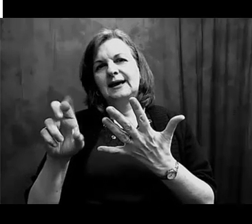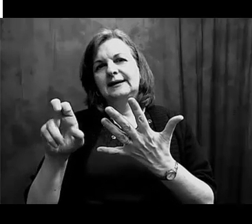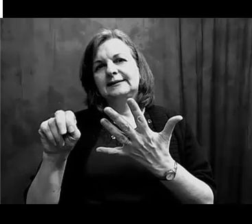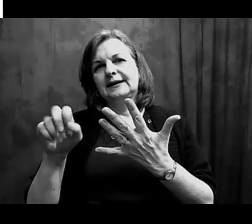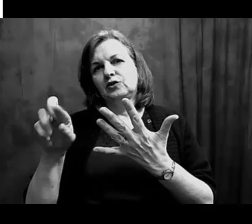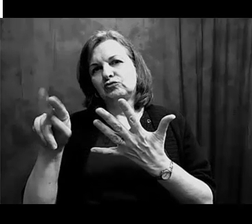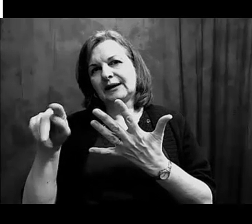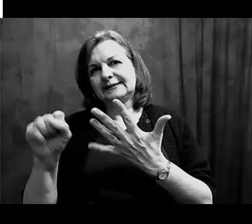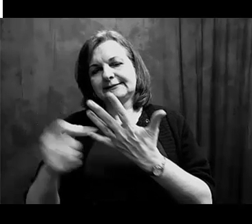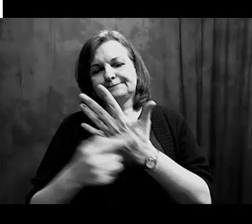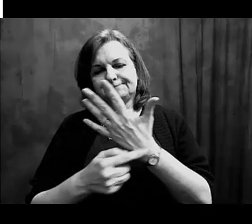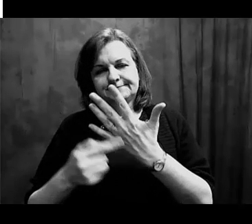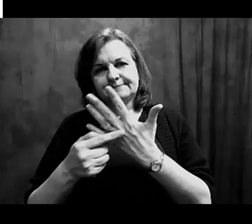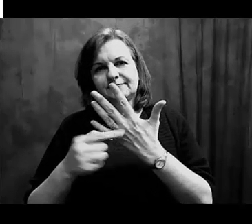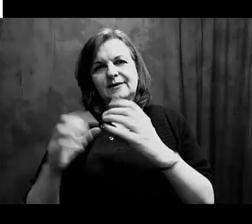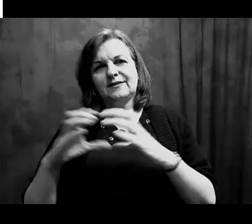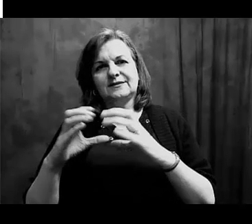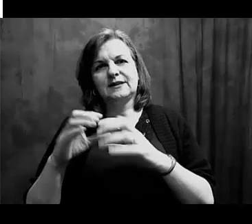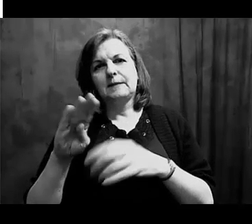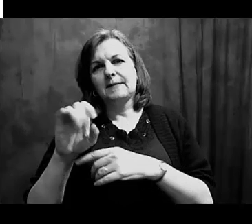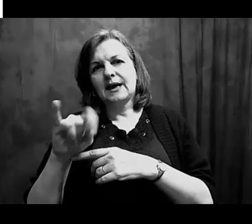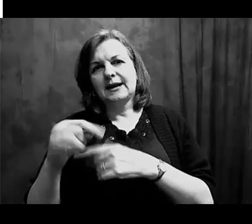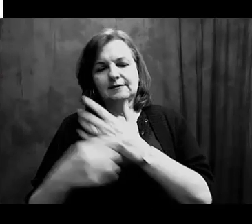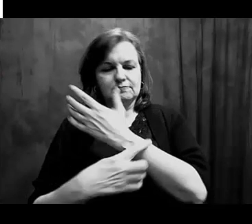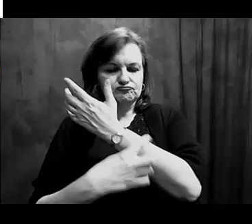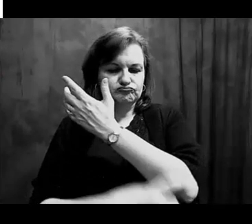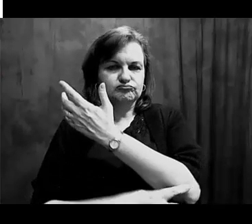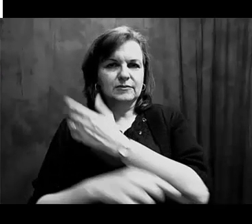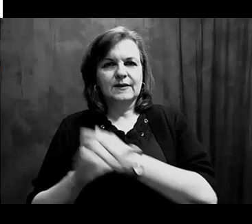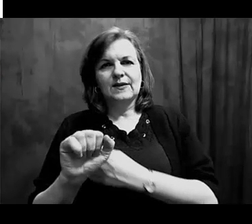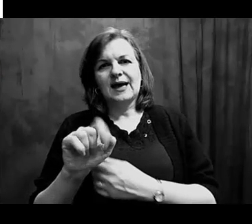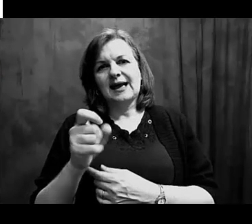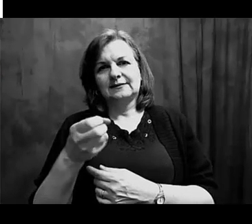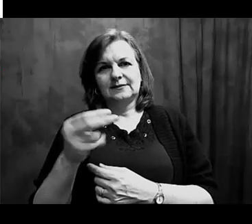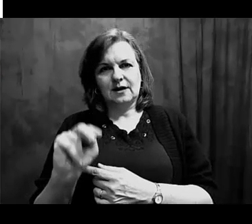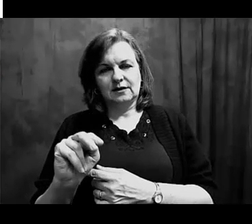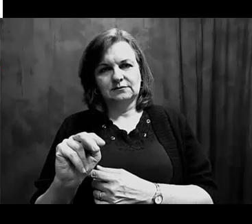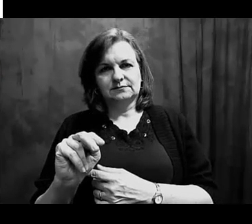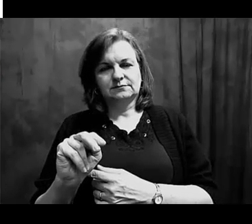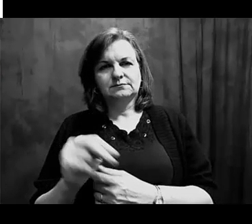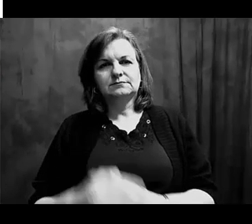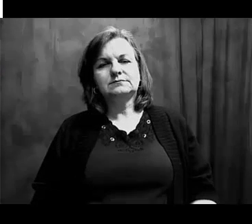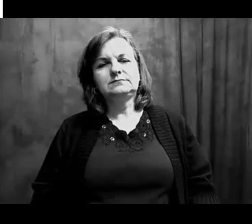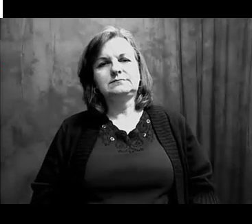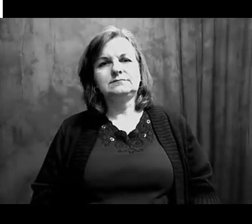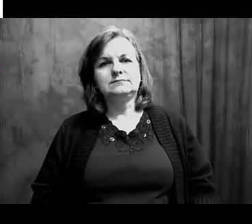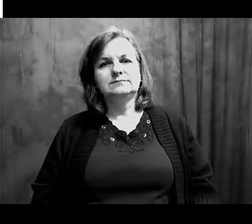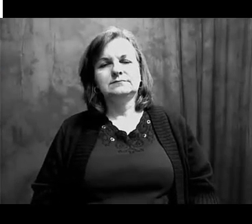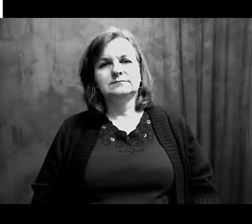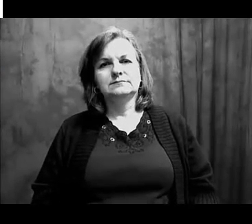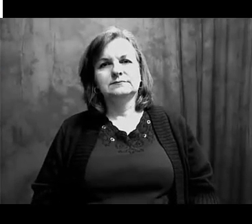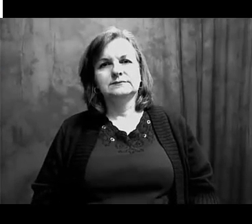our axon